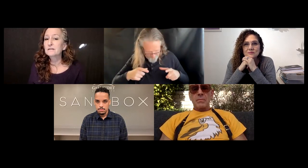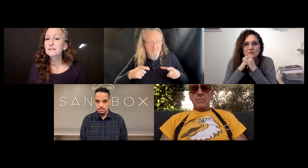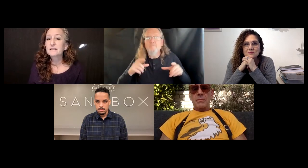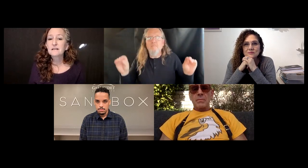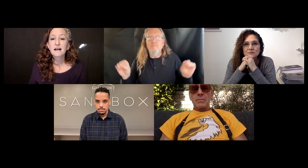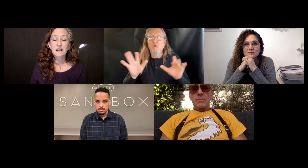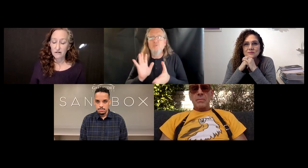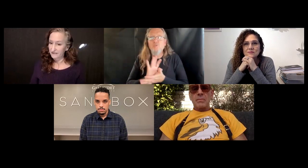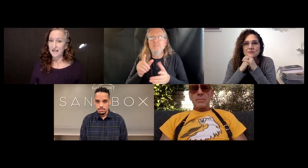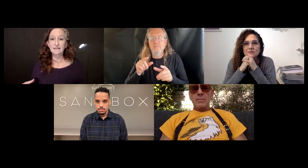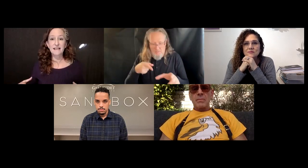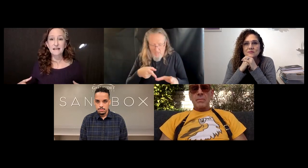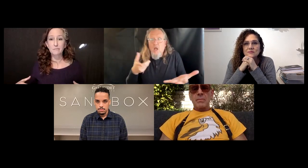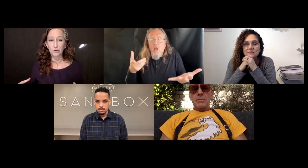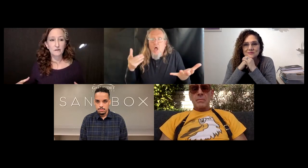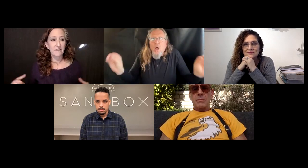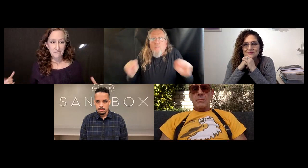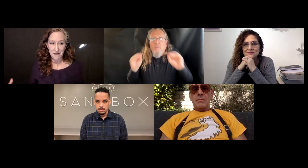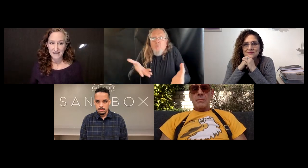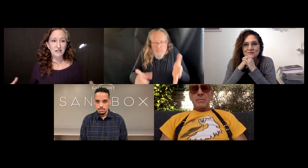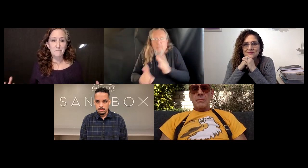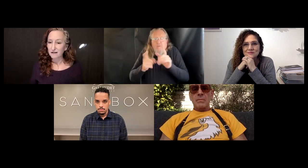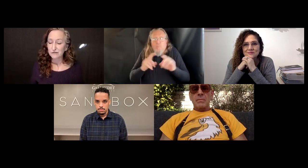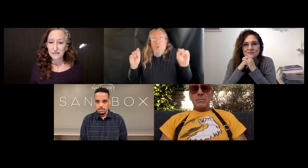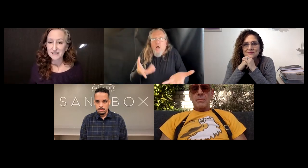"And all of a sudden they get a bowl of magic macaroni and cheese."